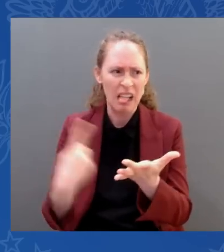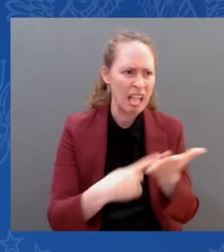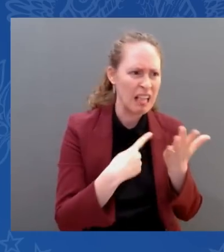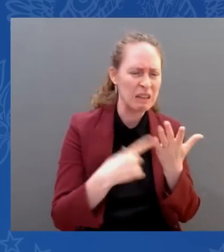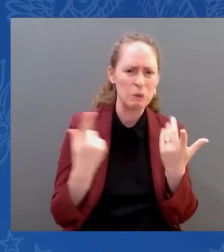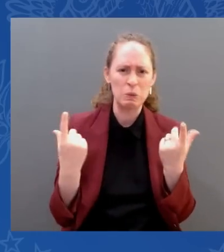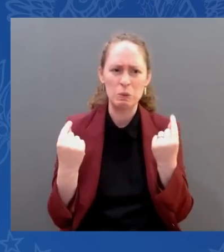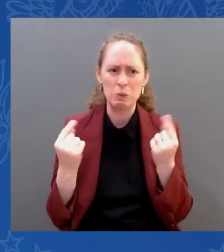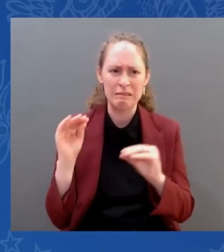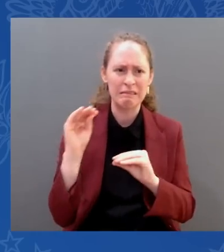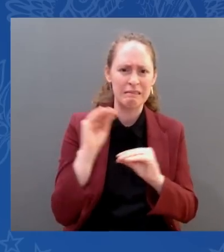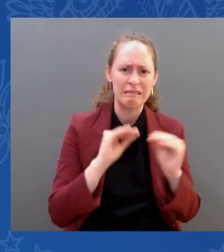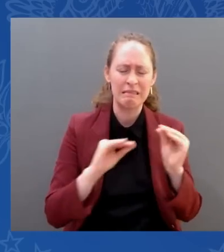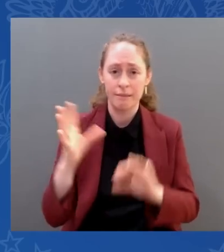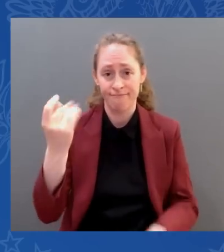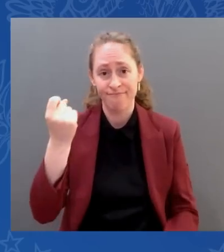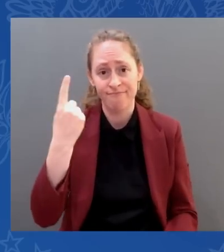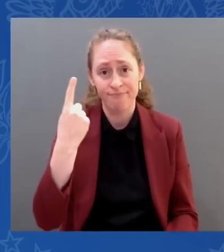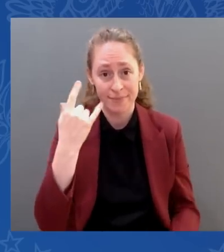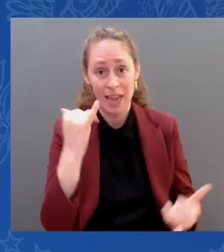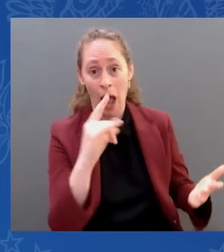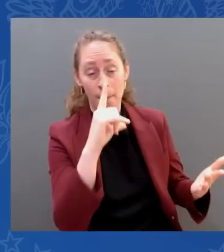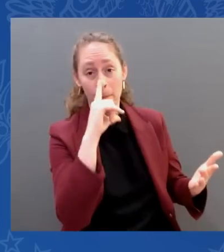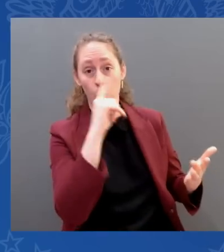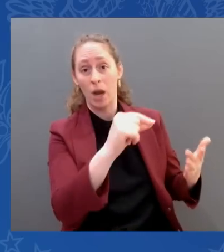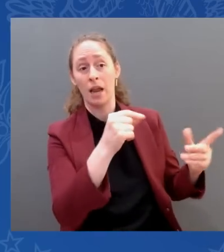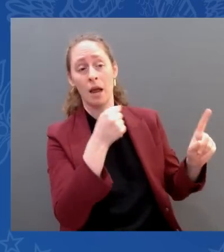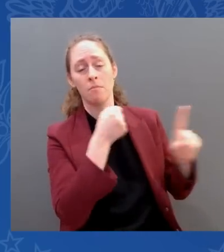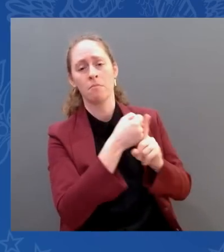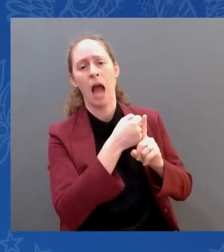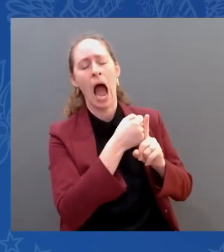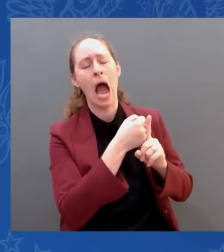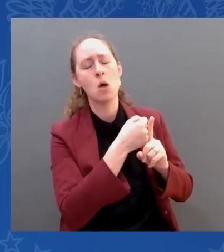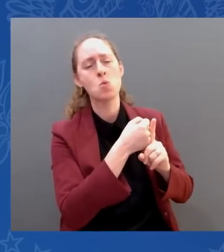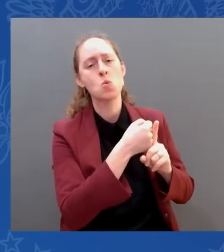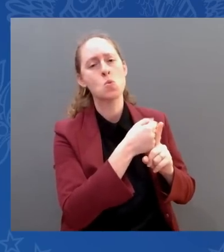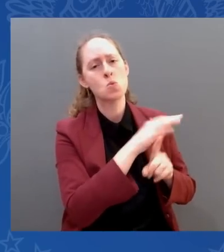Americans should also understand our economy has unique strengths that we can build on.